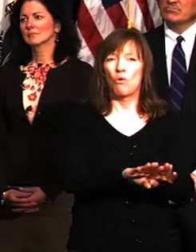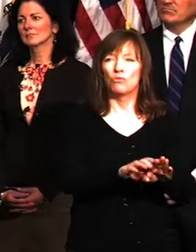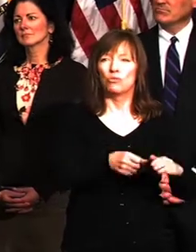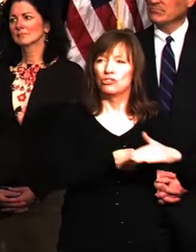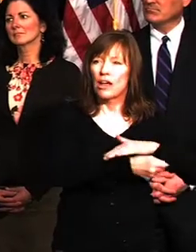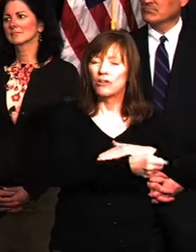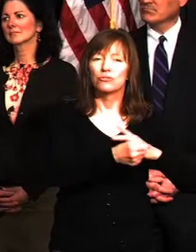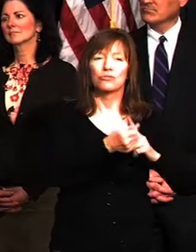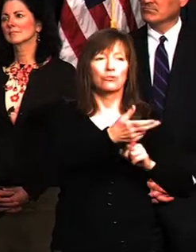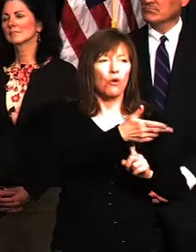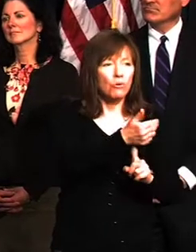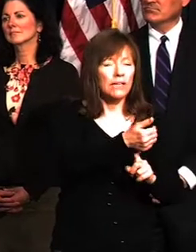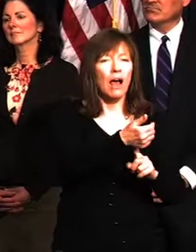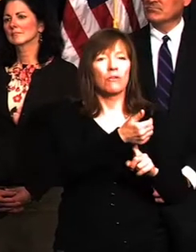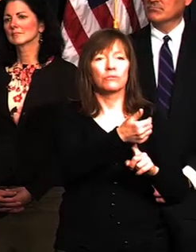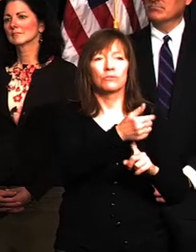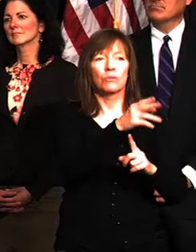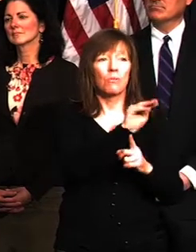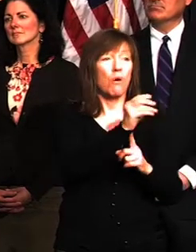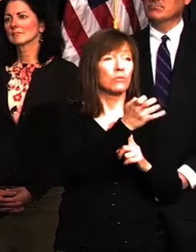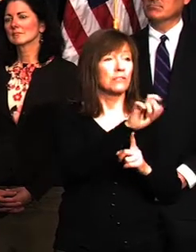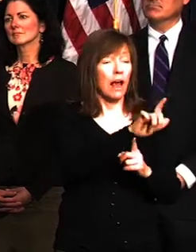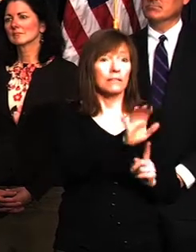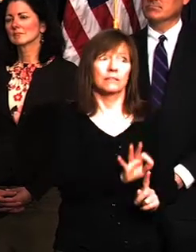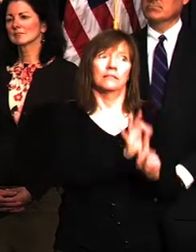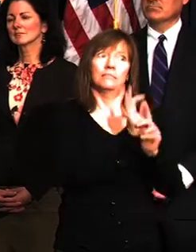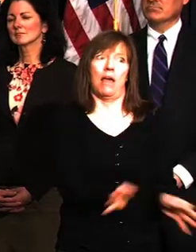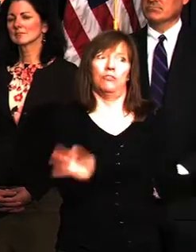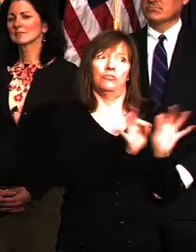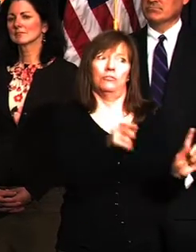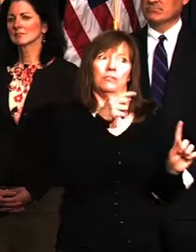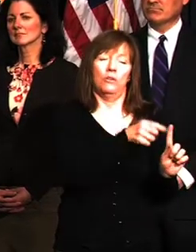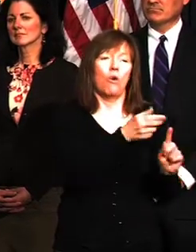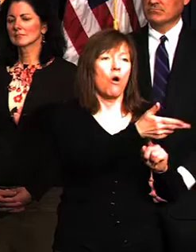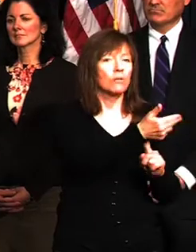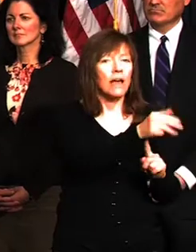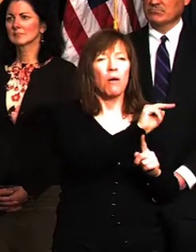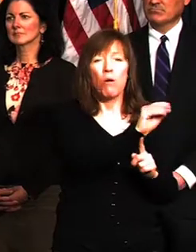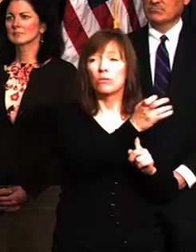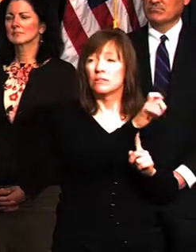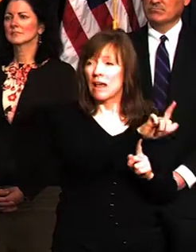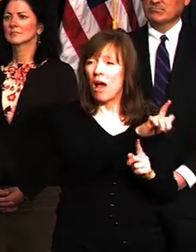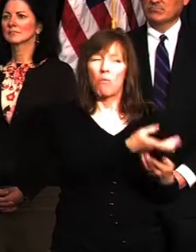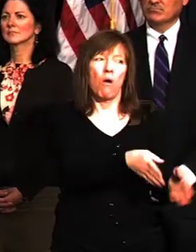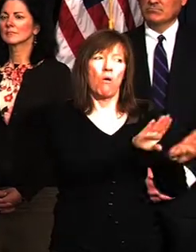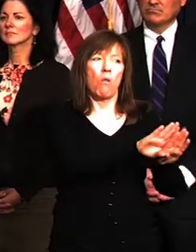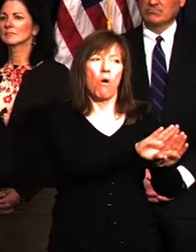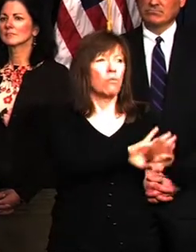and motels, especially hotels and motels, for families in troubled circumstances here